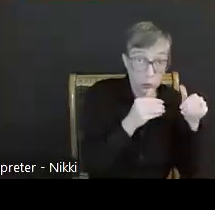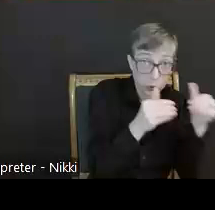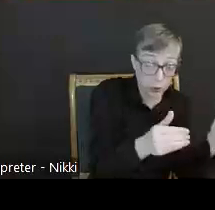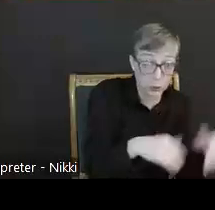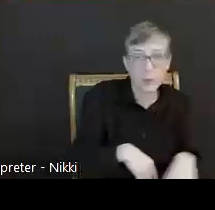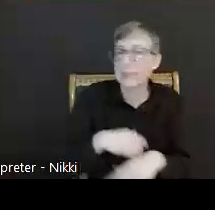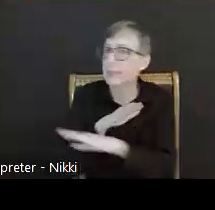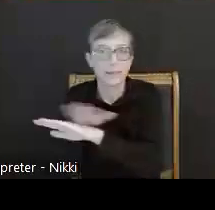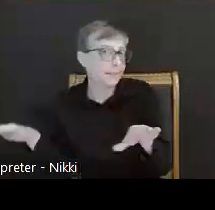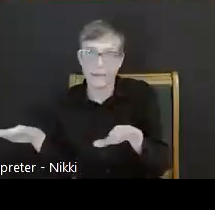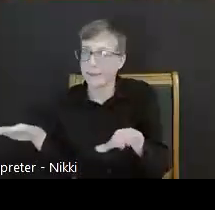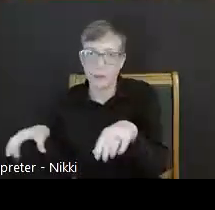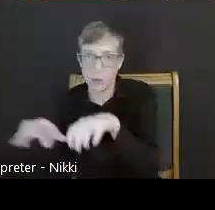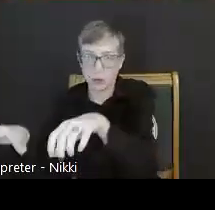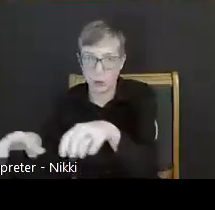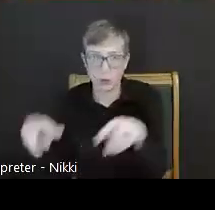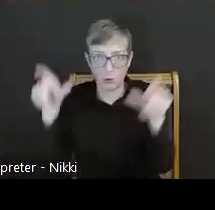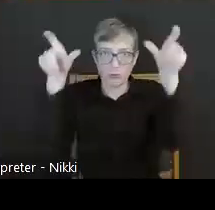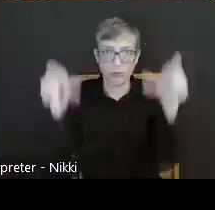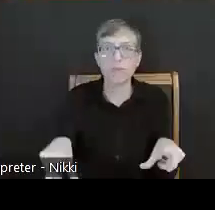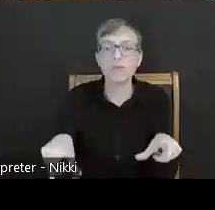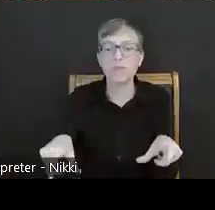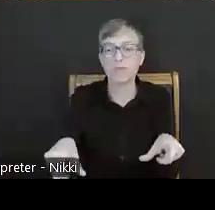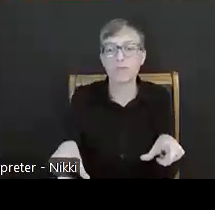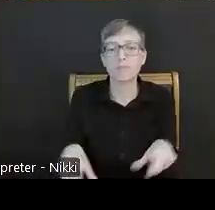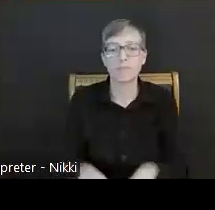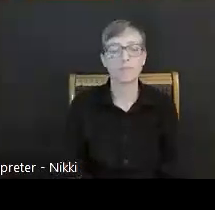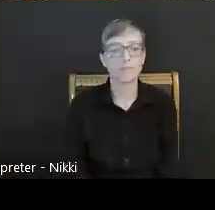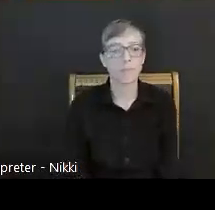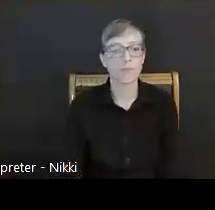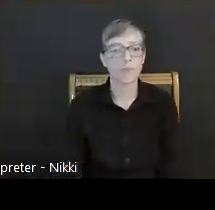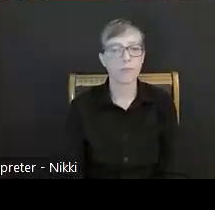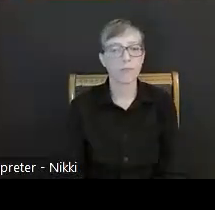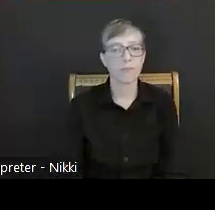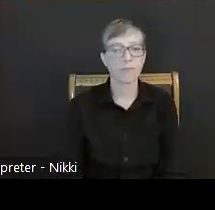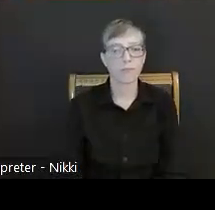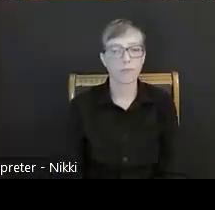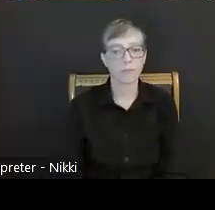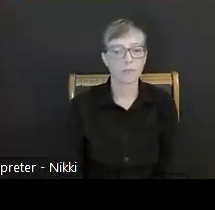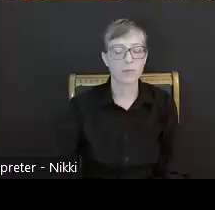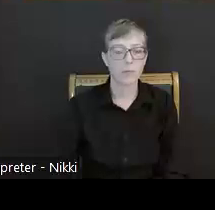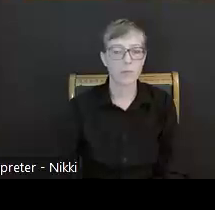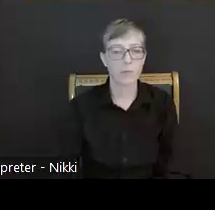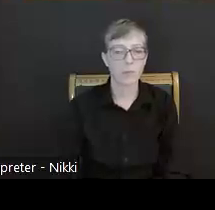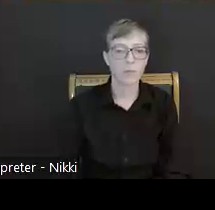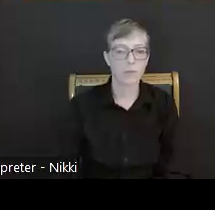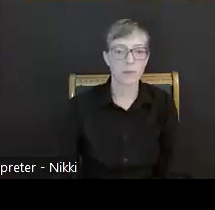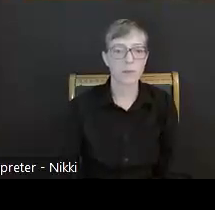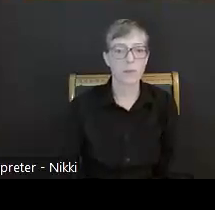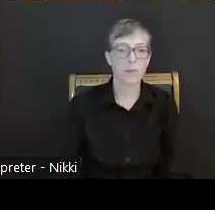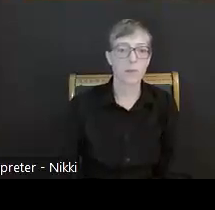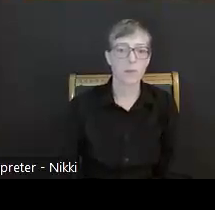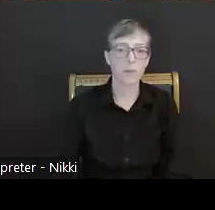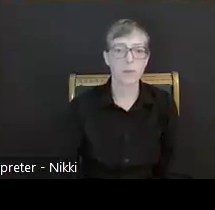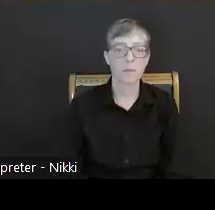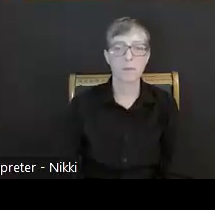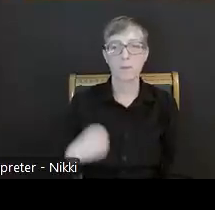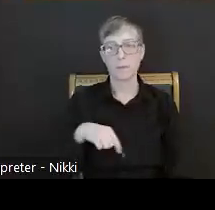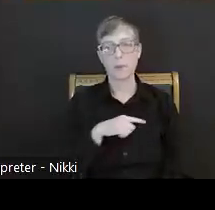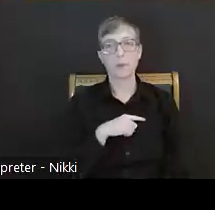ipv disclosure from a patient um additionally we also offer a monthly um meet support meeting